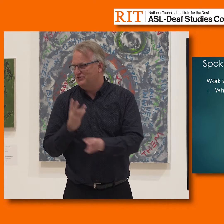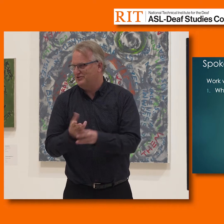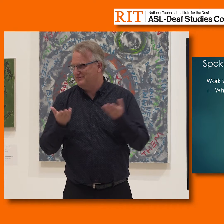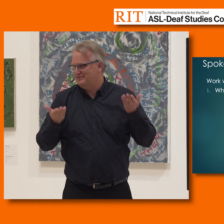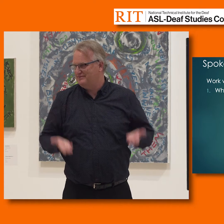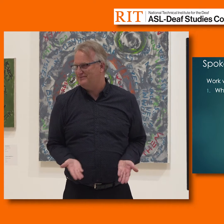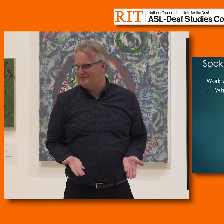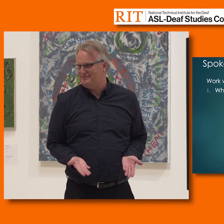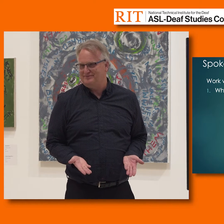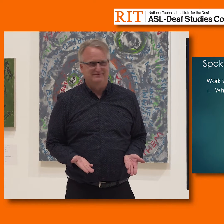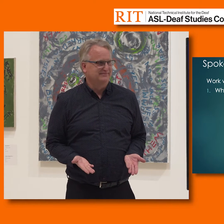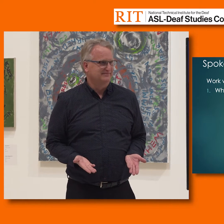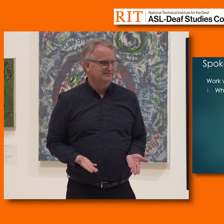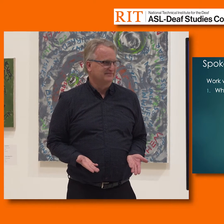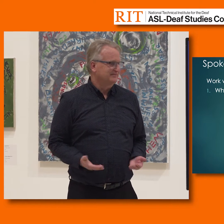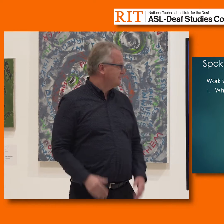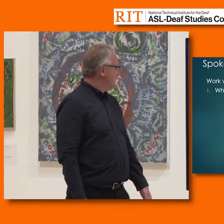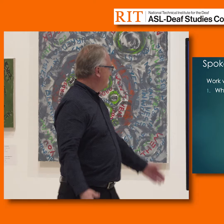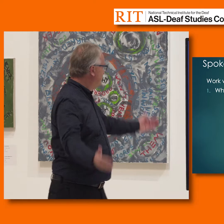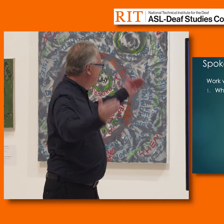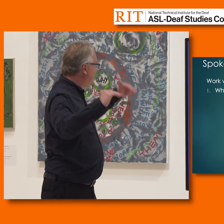Students, faculty, and staff in the world.